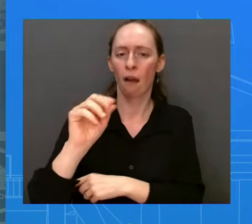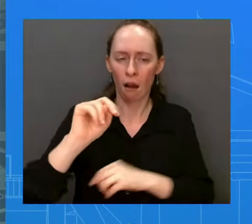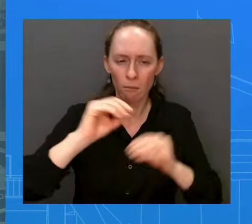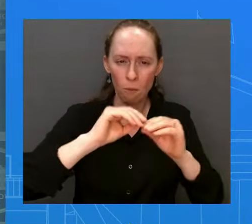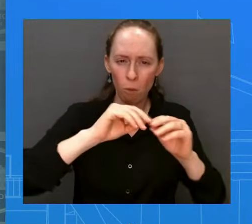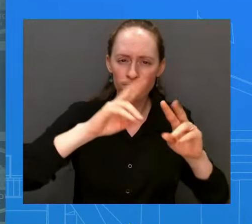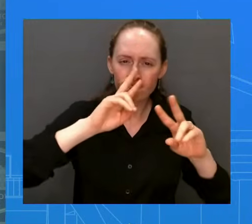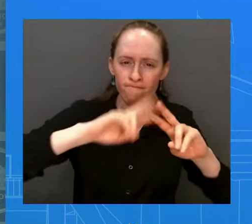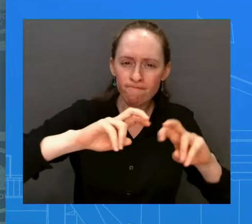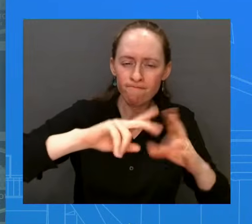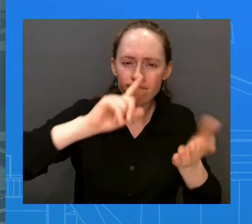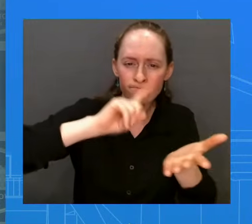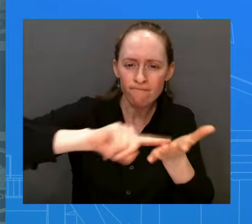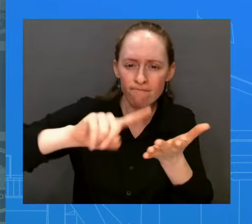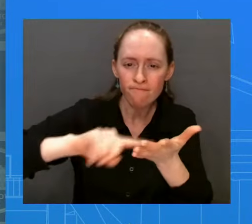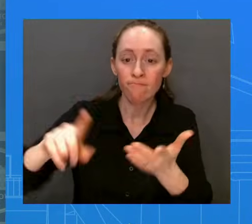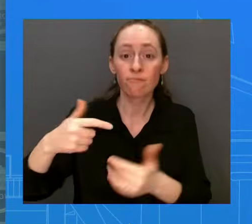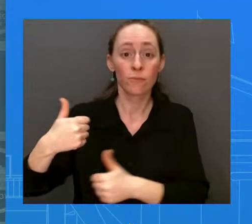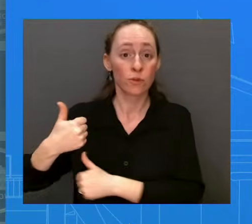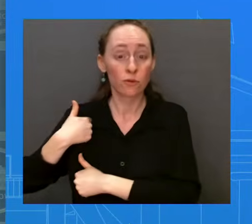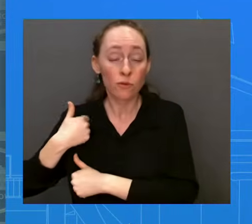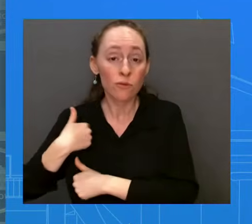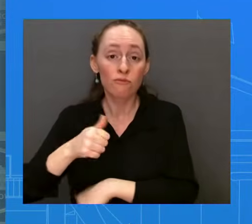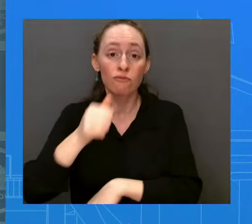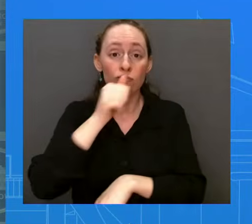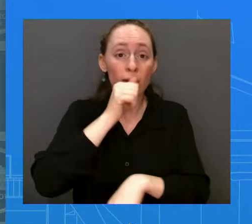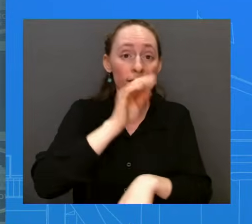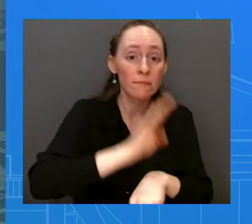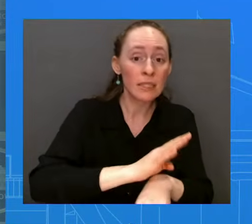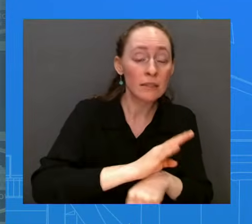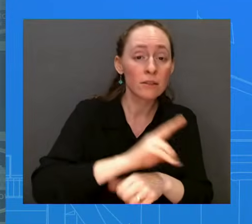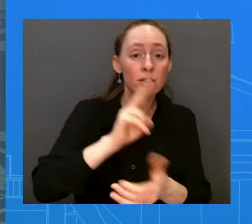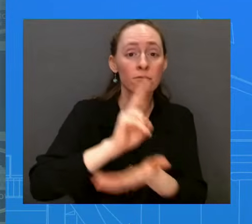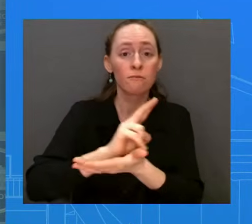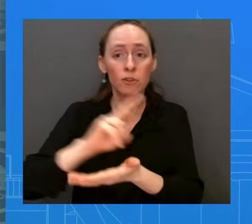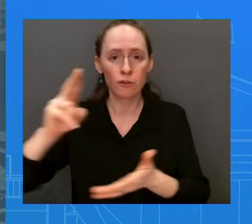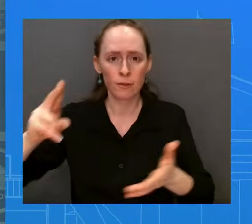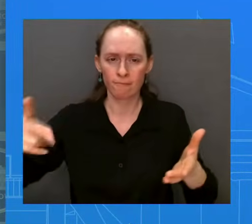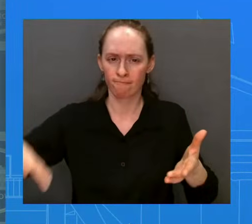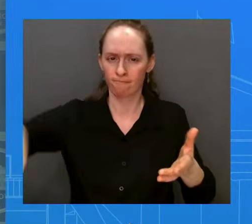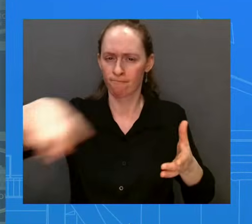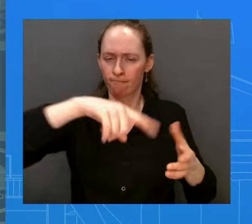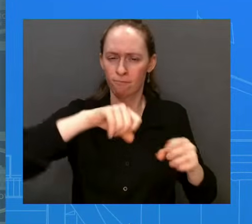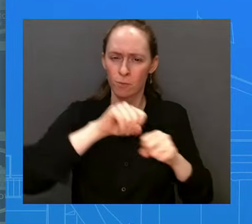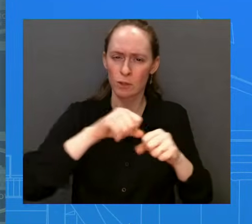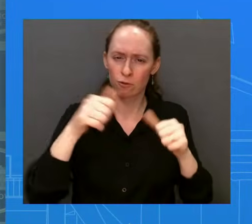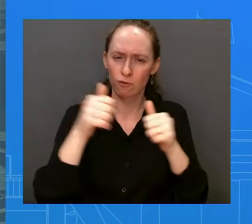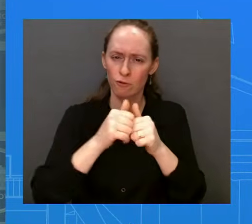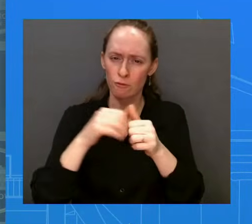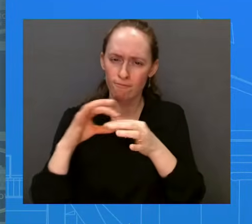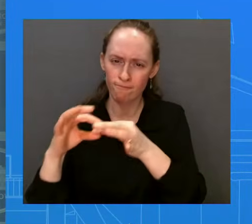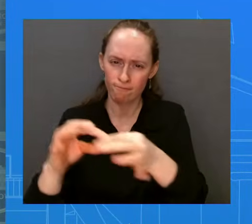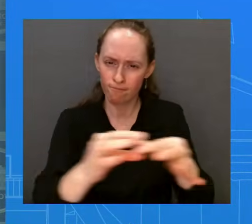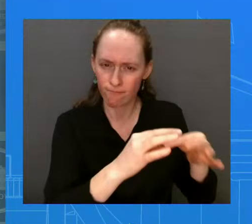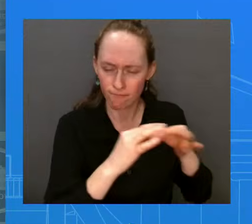And these unidentified aerial phenomena have been reported for many years, without explanation or deep examination by the government.